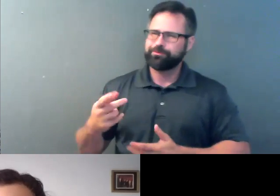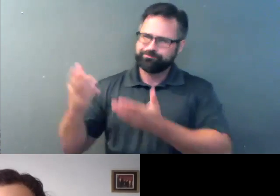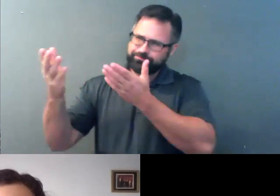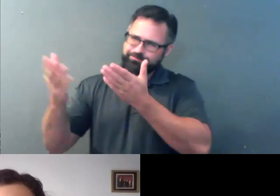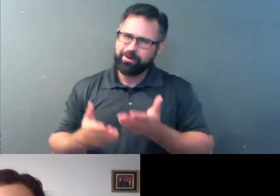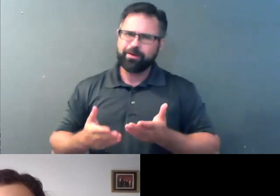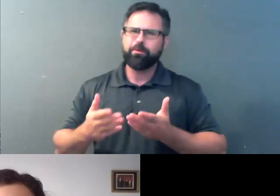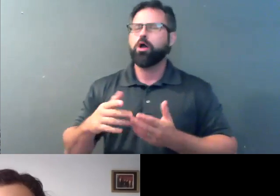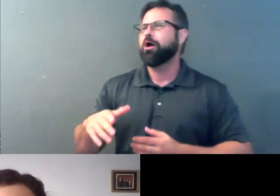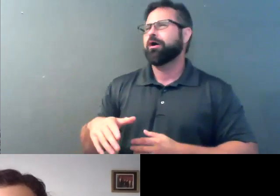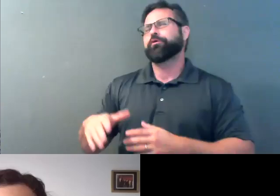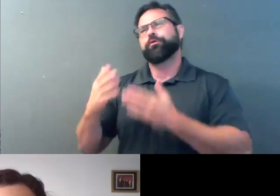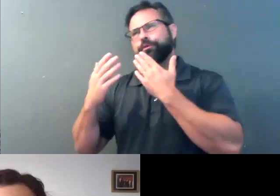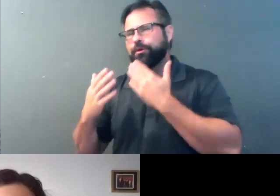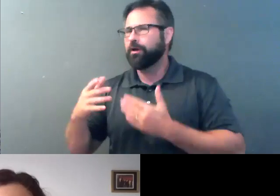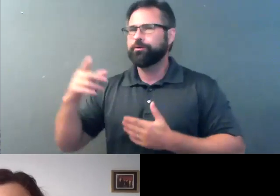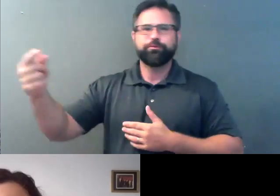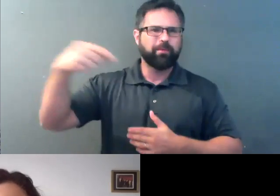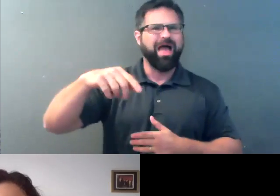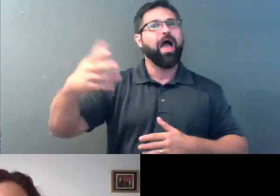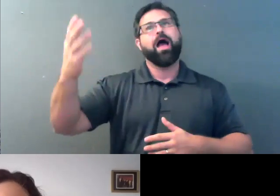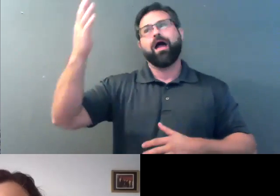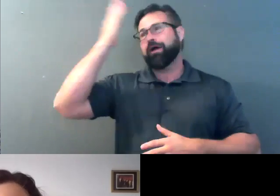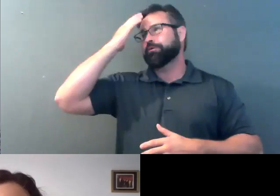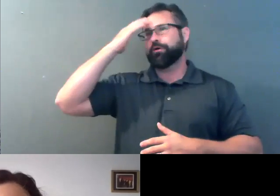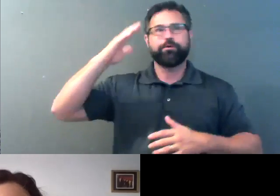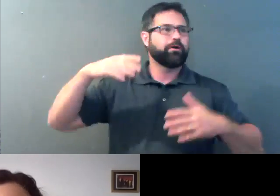the schedule is super packed these days with casp and the international there are persons